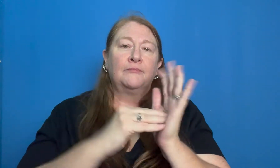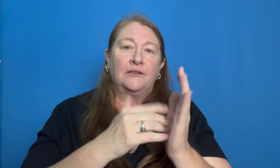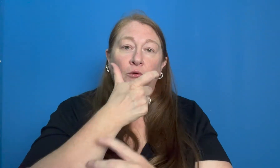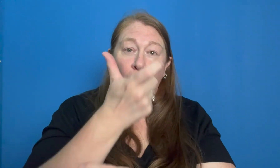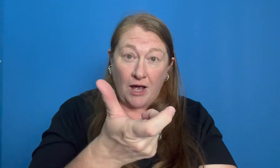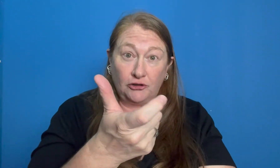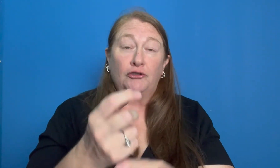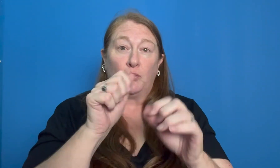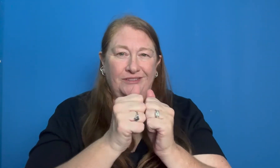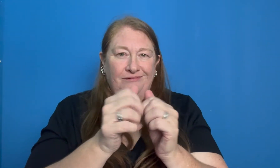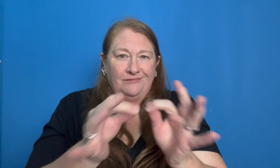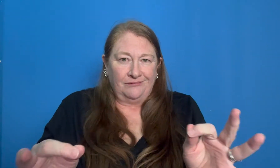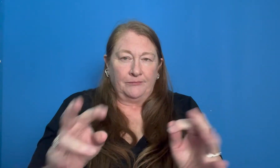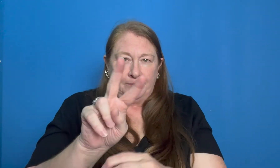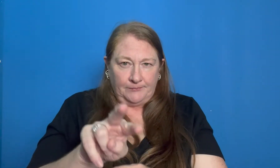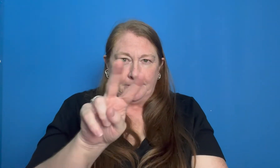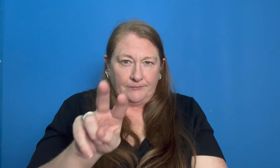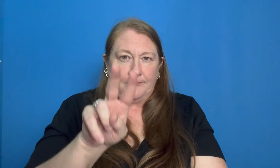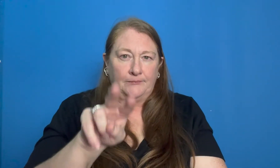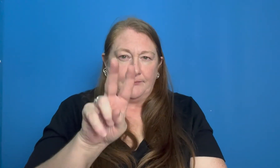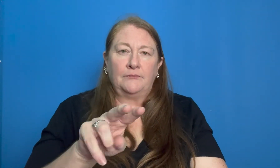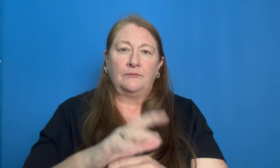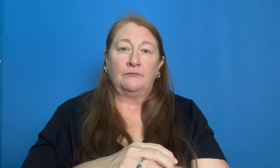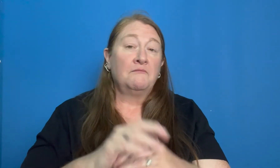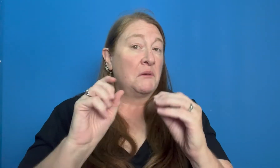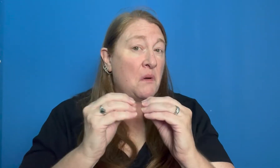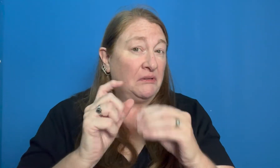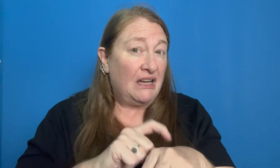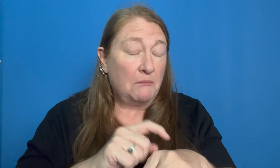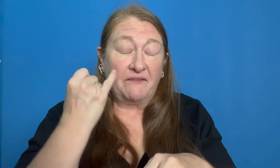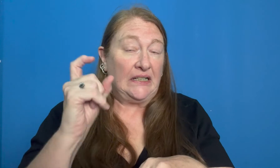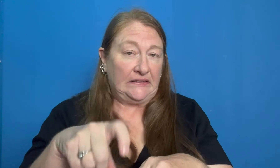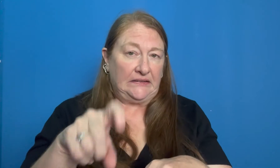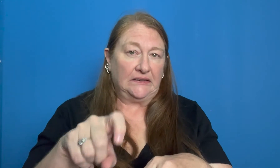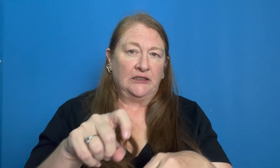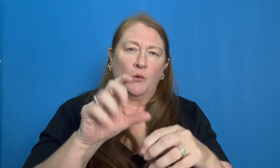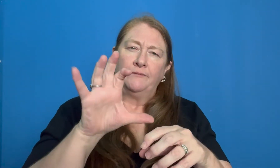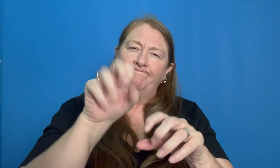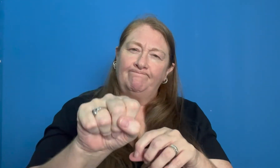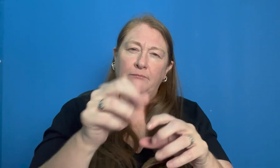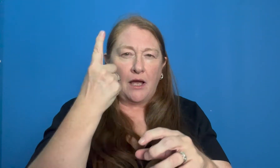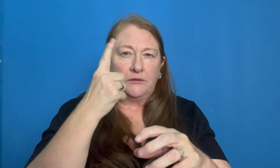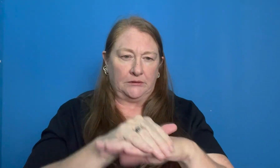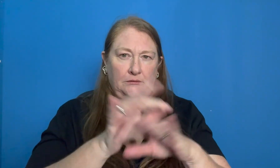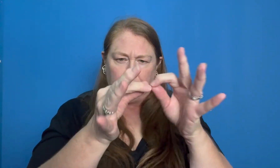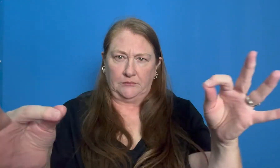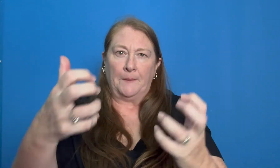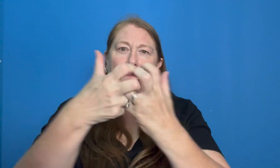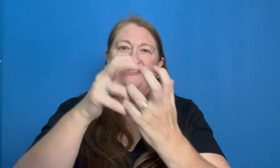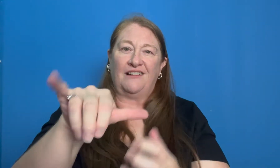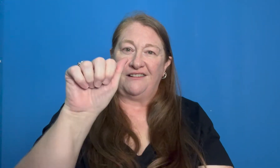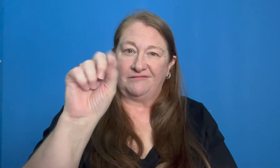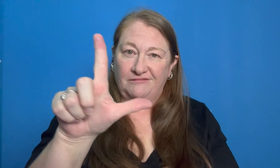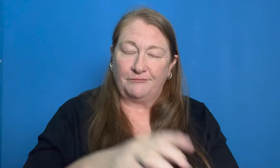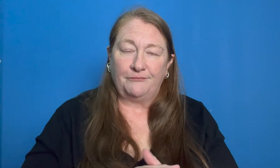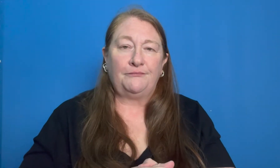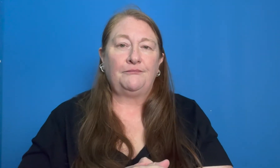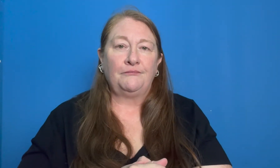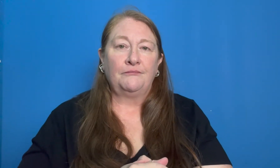Then re-watch the video in order to watch it in ASL and read the captions. If more time is needed to understand the story in both English and ASL, they can re-watch as much as they want.